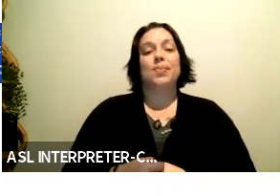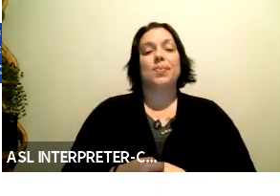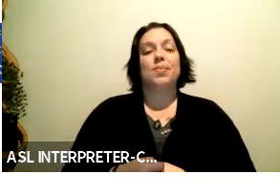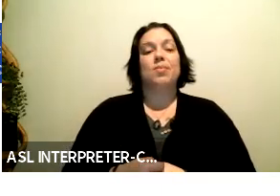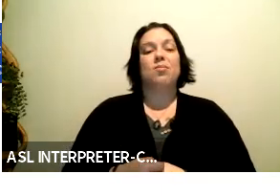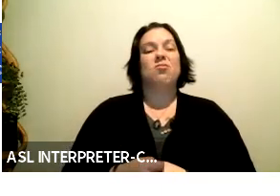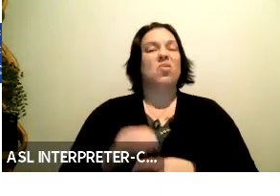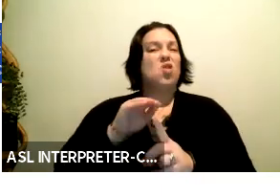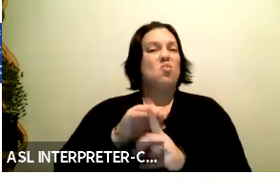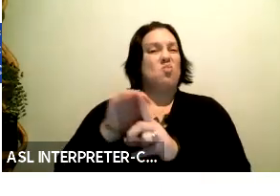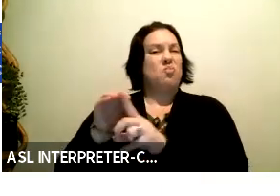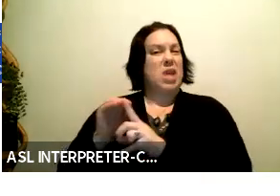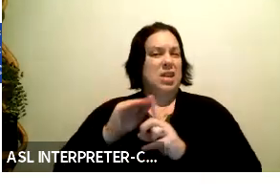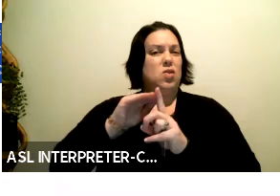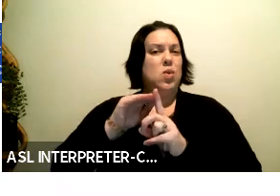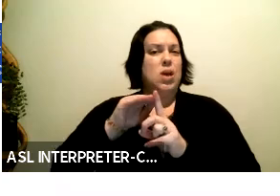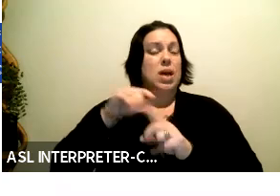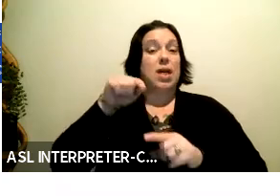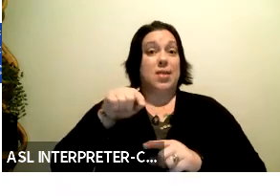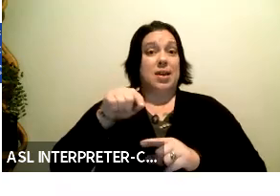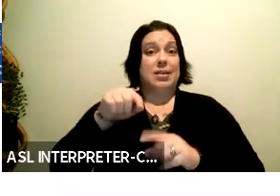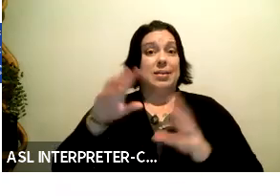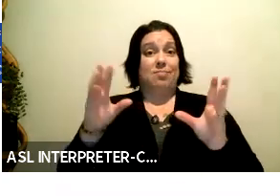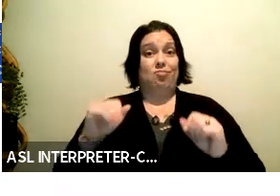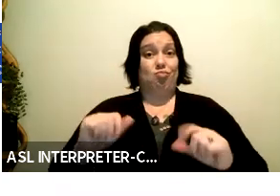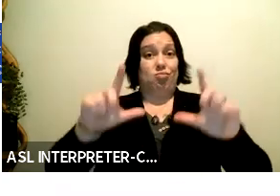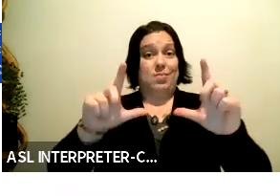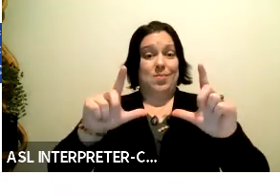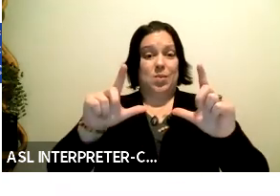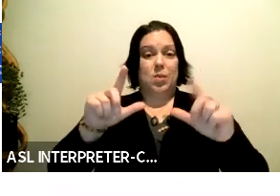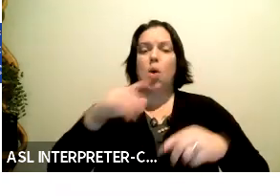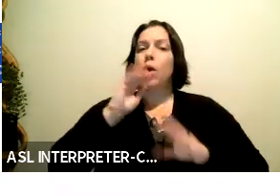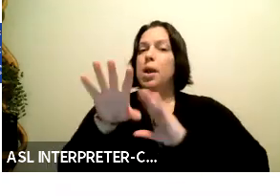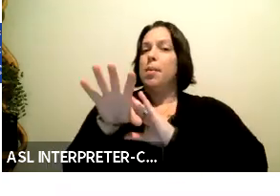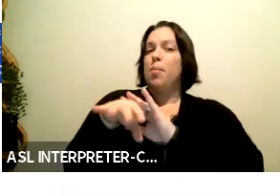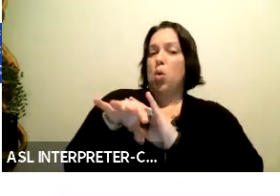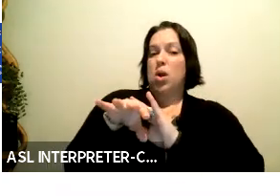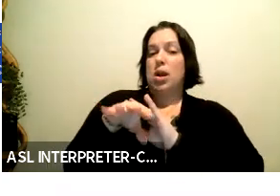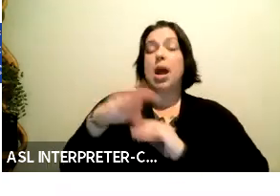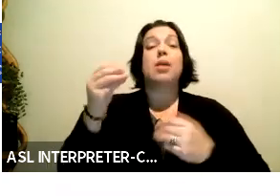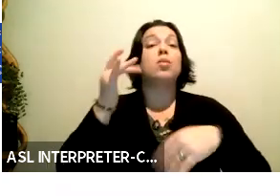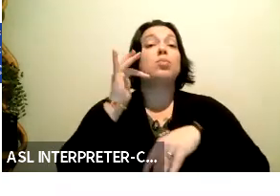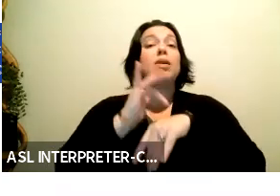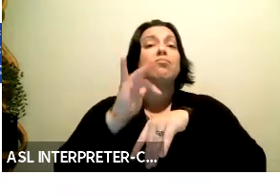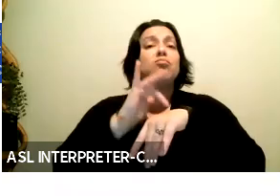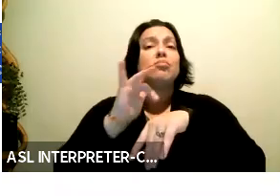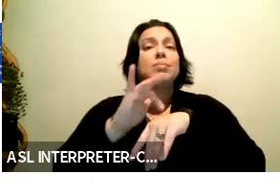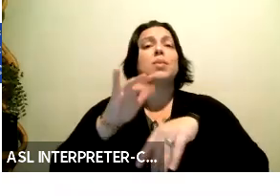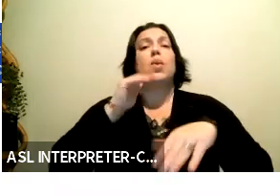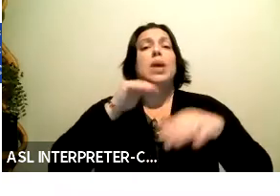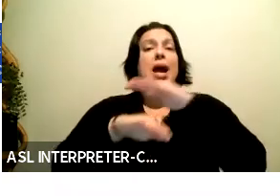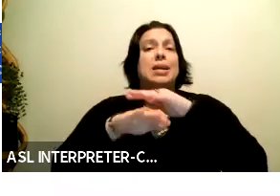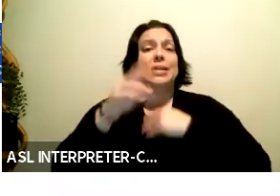everyone that this webinar is being recorded and will be available at the ADApresentations.org